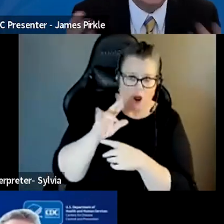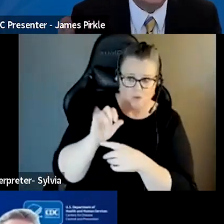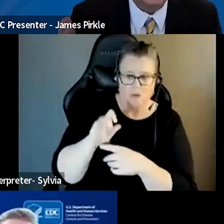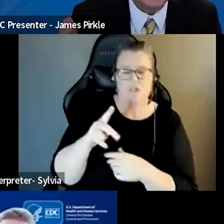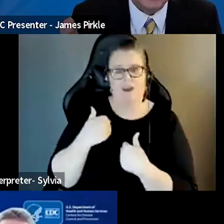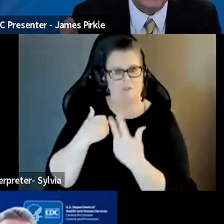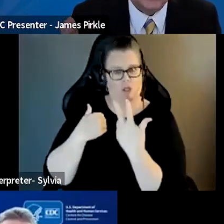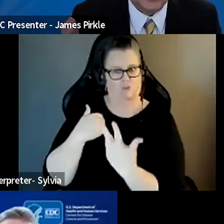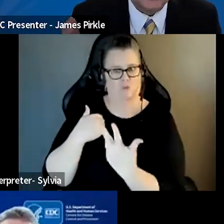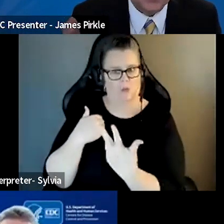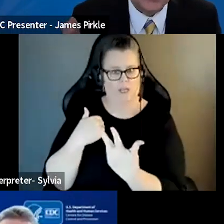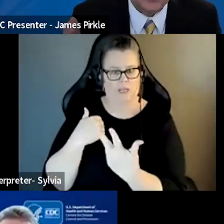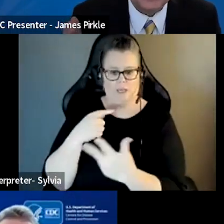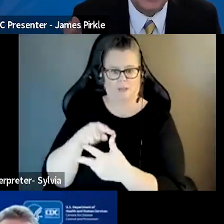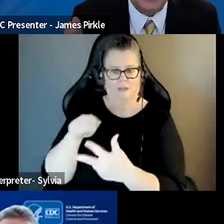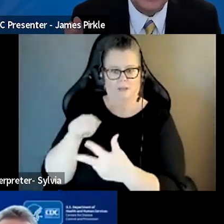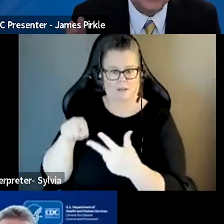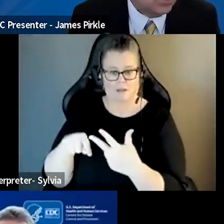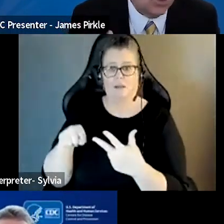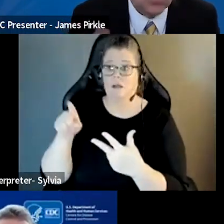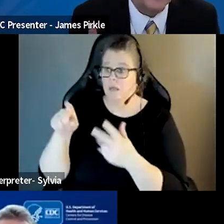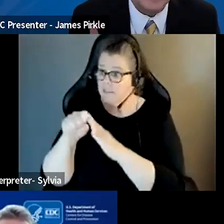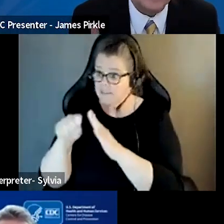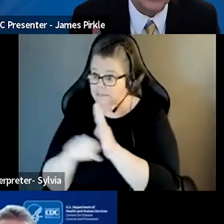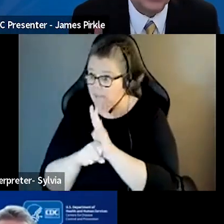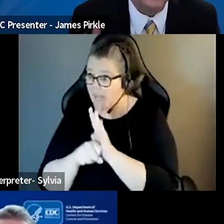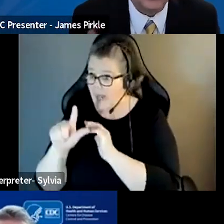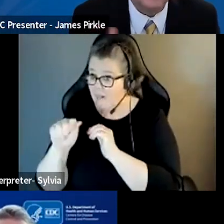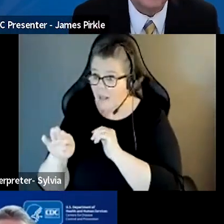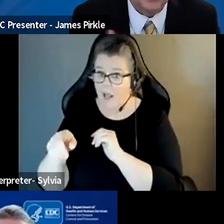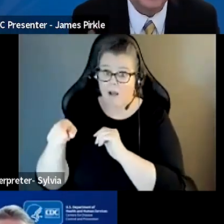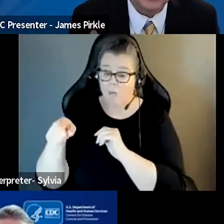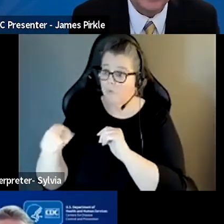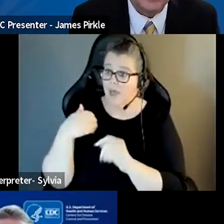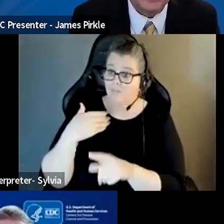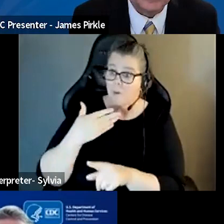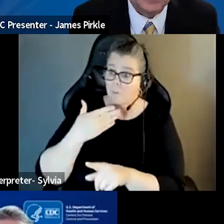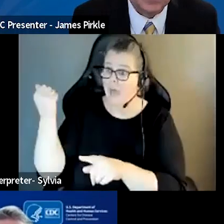And if the state laboratory comes out with the best method, we'll go with that. We'll go with whatever the best method is.